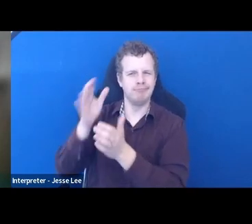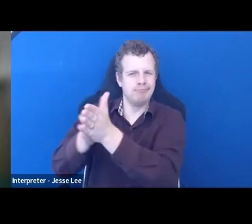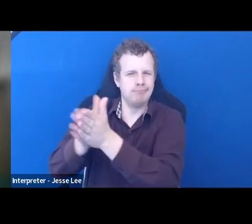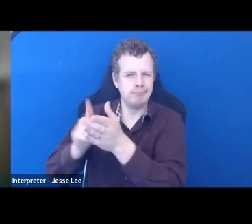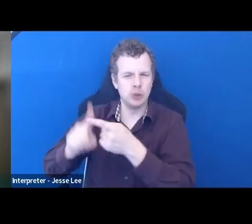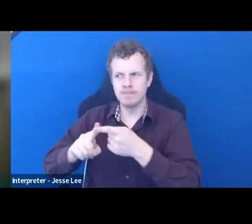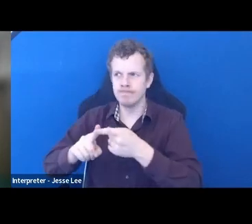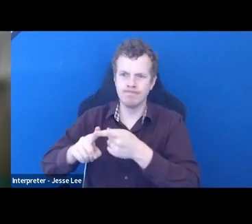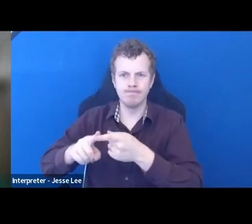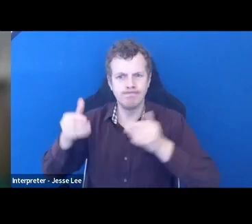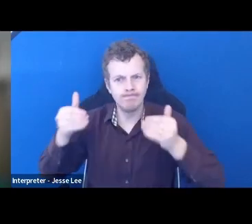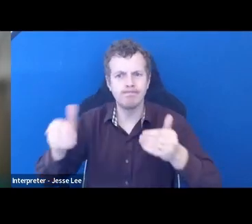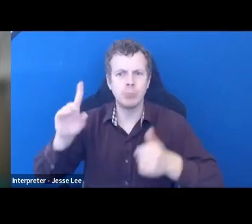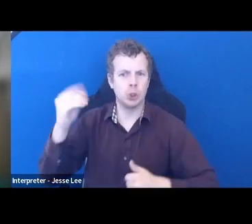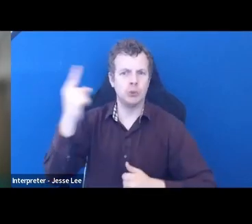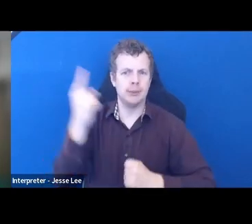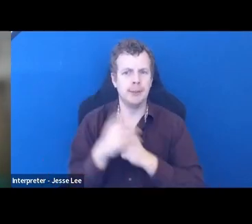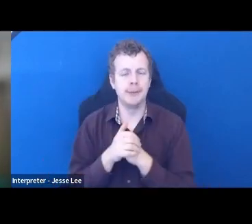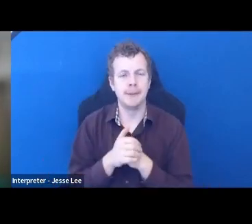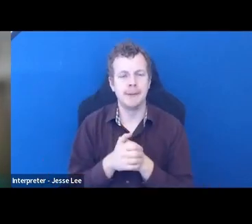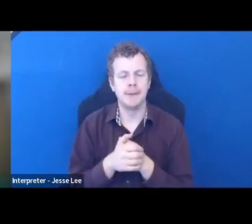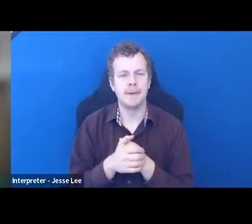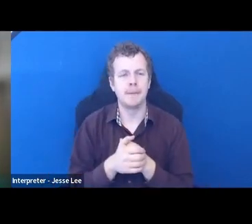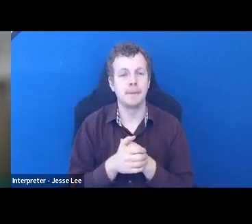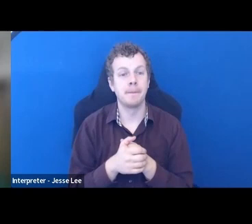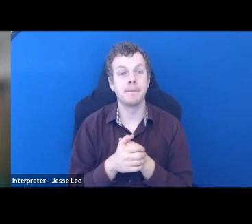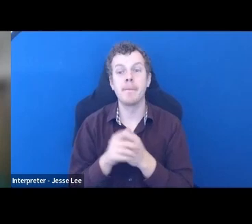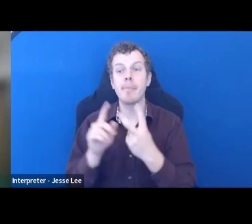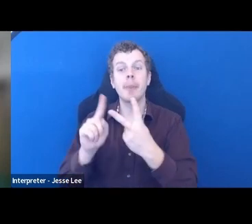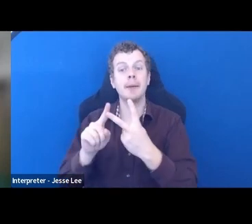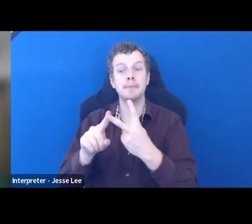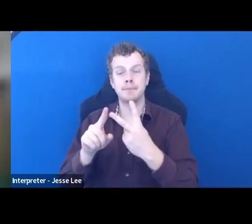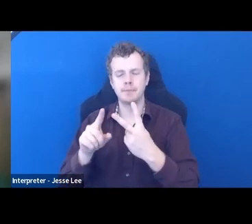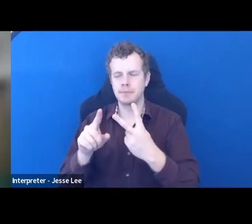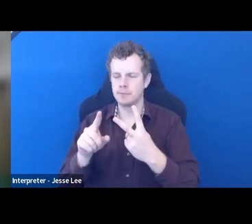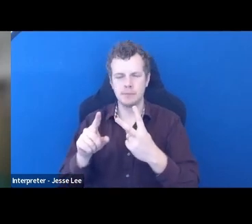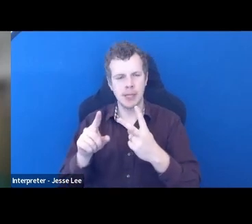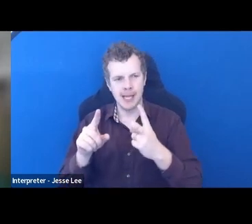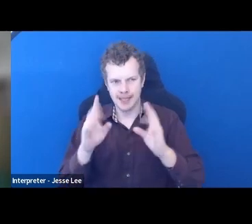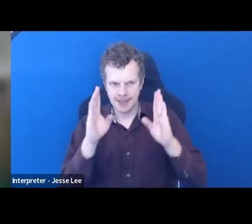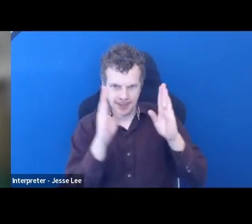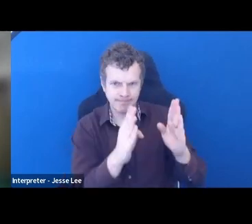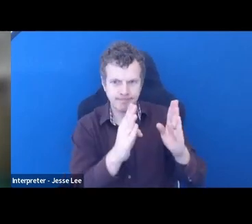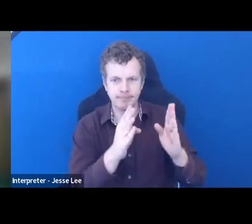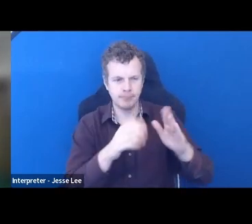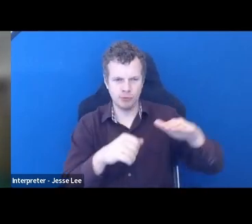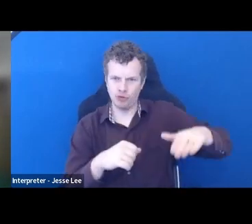The second sub theme under here were child centered motivations.